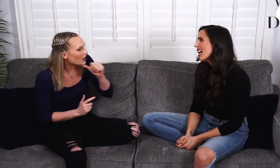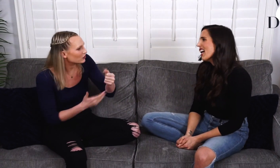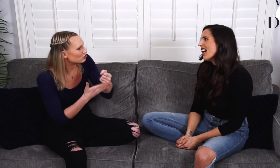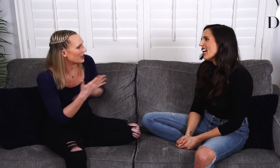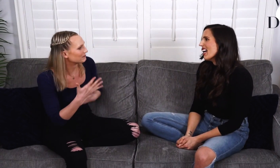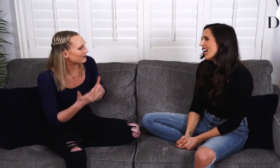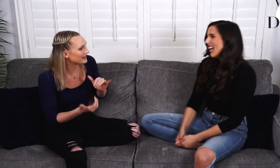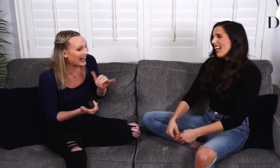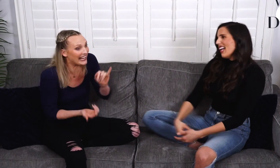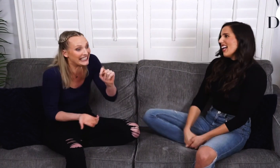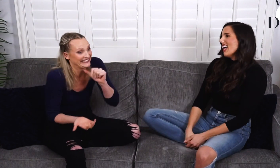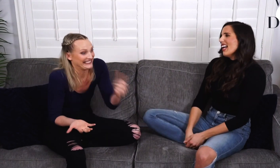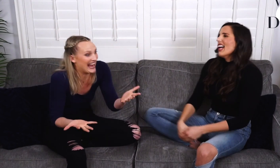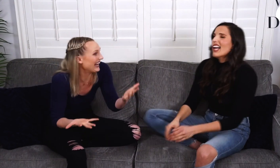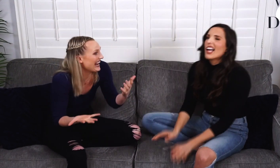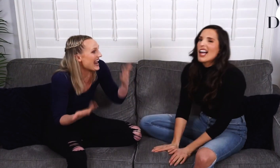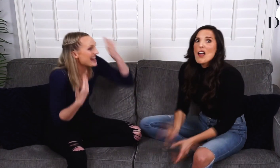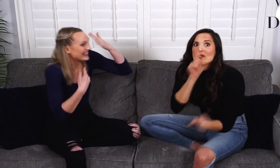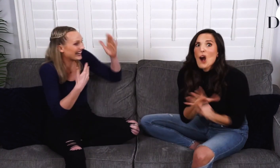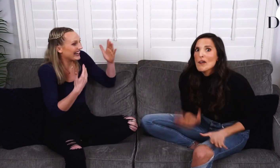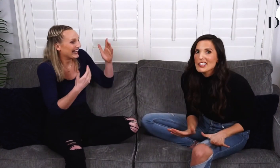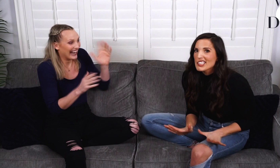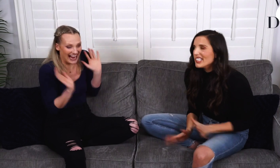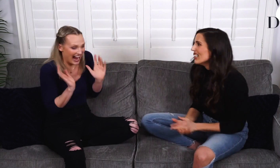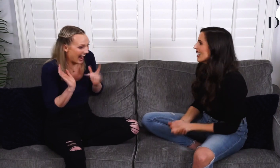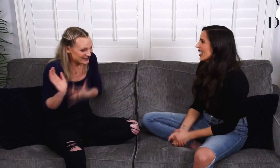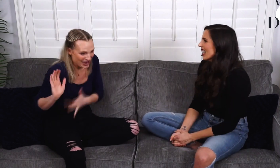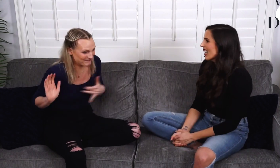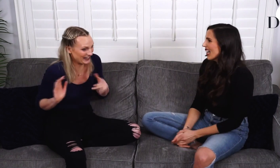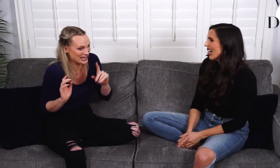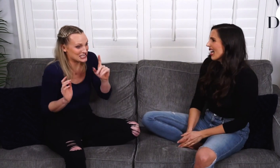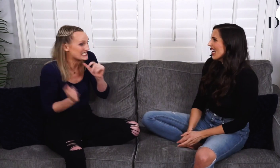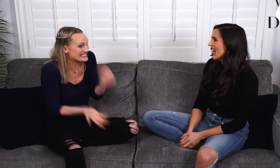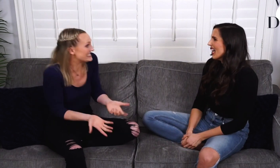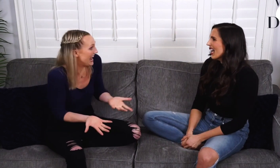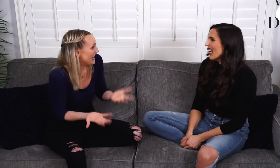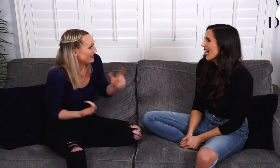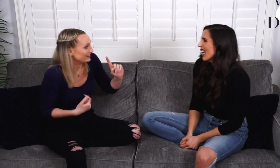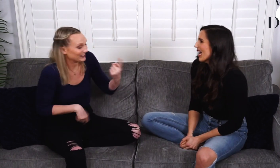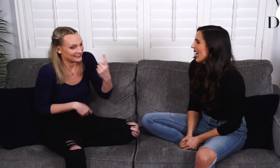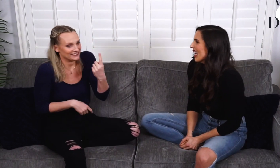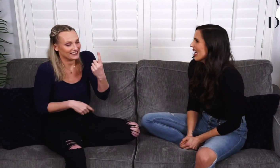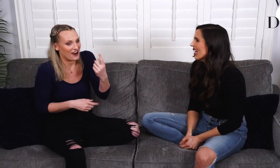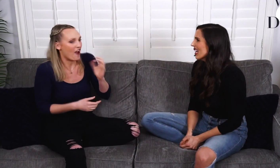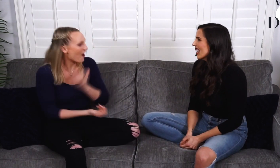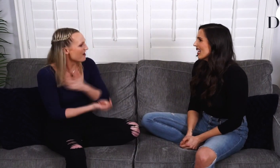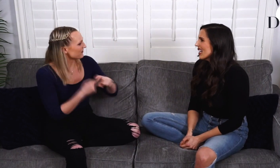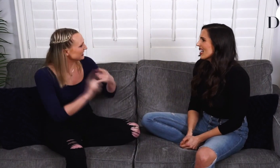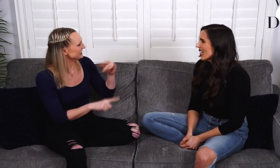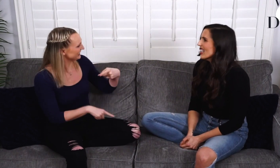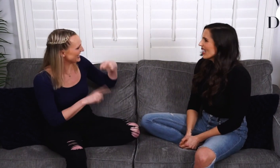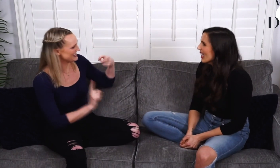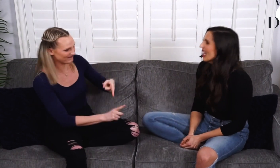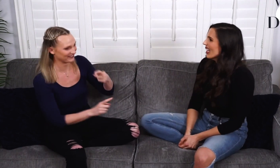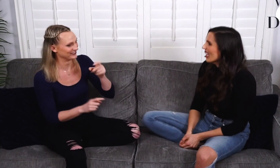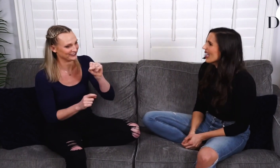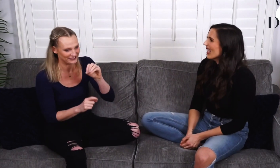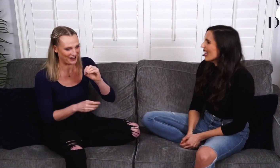comments and say, “Oh you shouldn't follow a script.” I’m like, “it's not, I swear!” - We promise! It’s not! It just... it's our friendship. And it just you